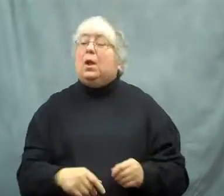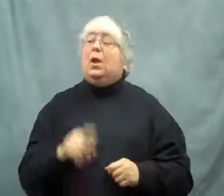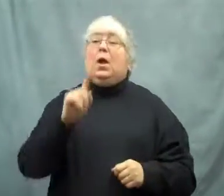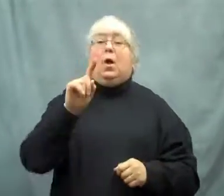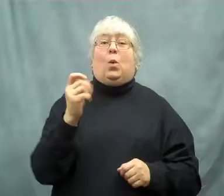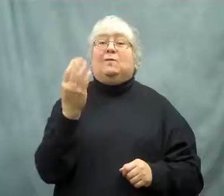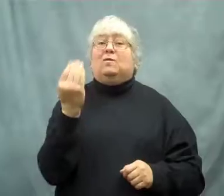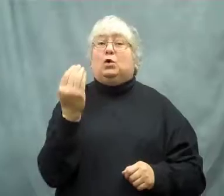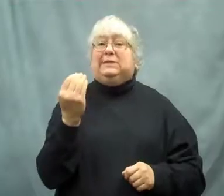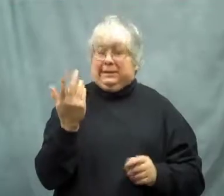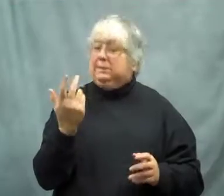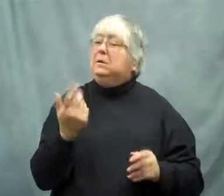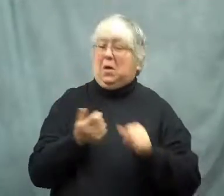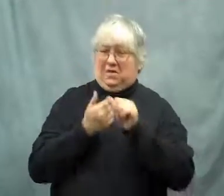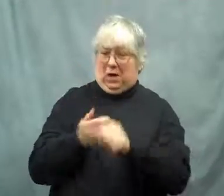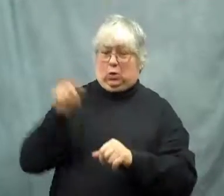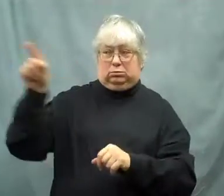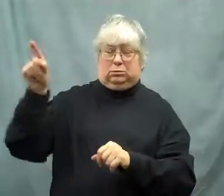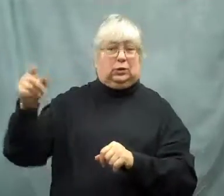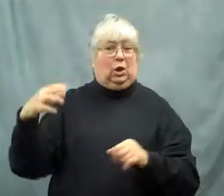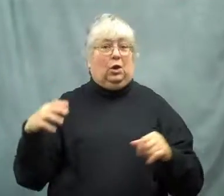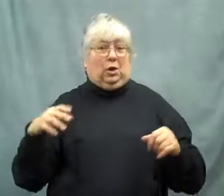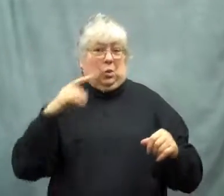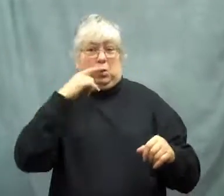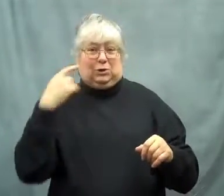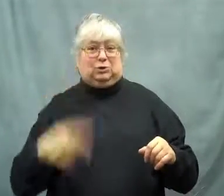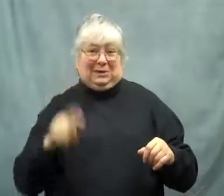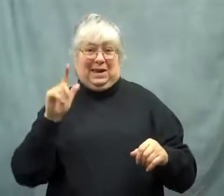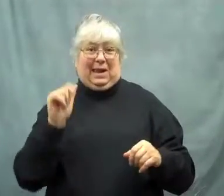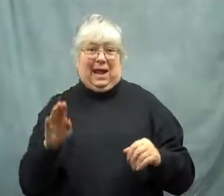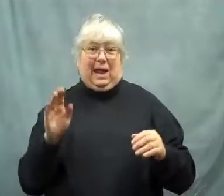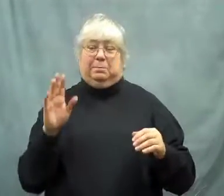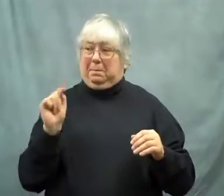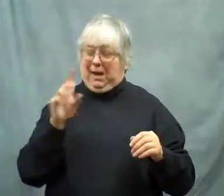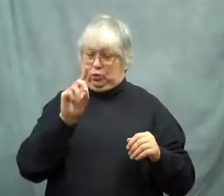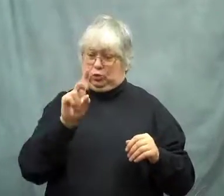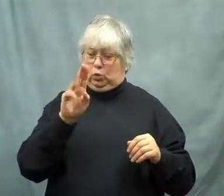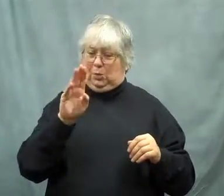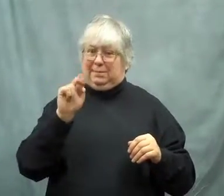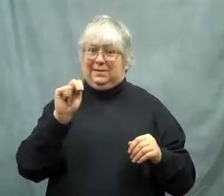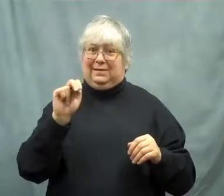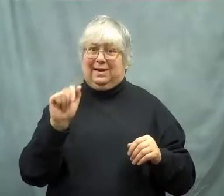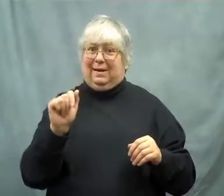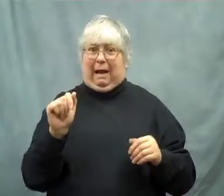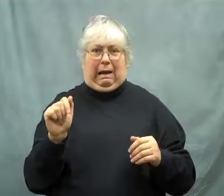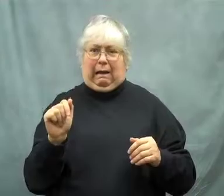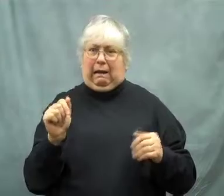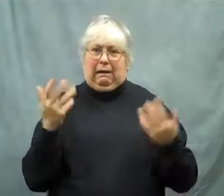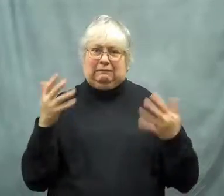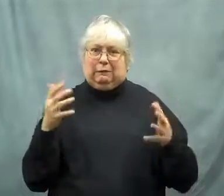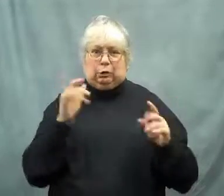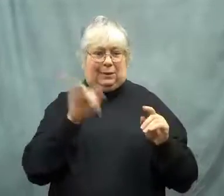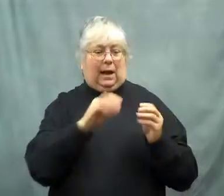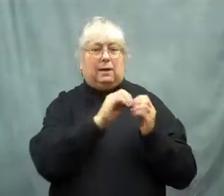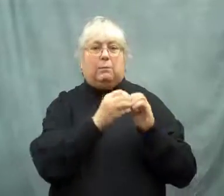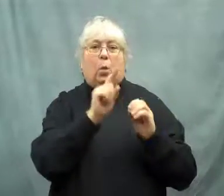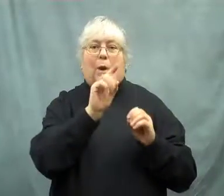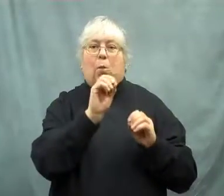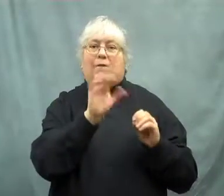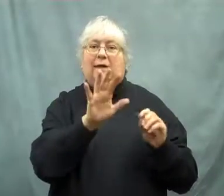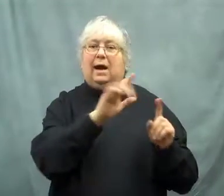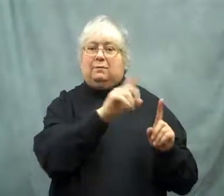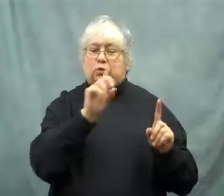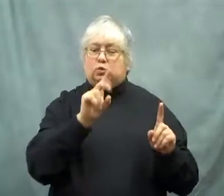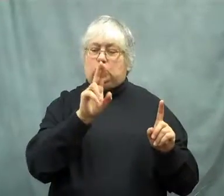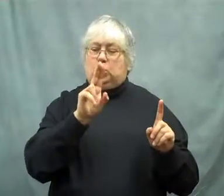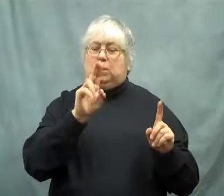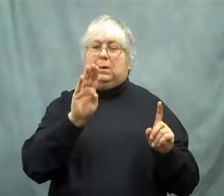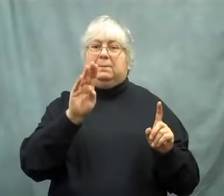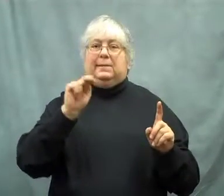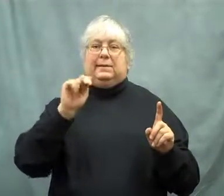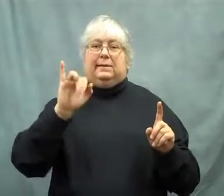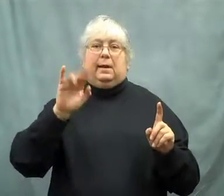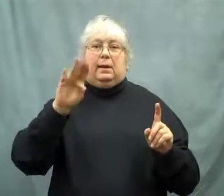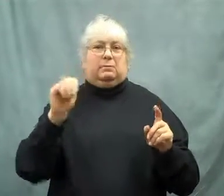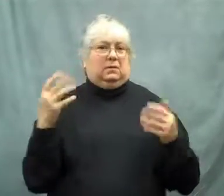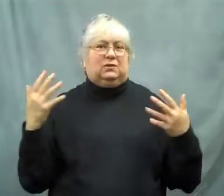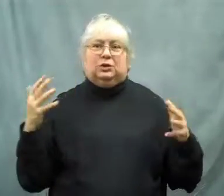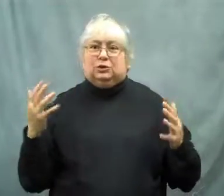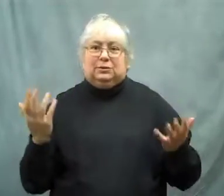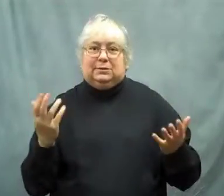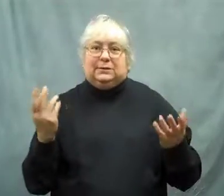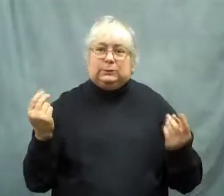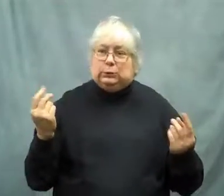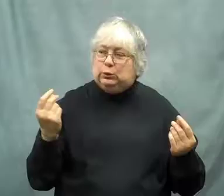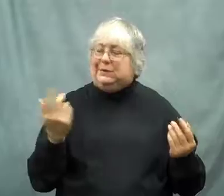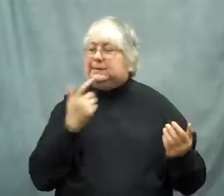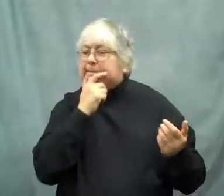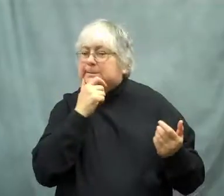Now that the group has decided on the names, there's a five month period